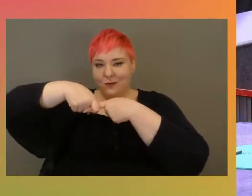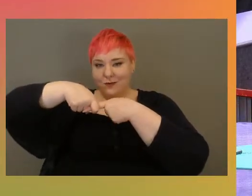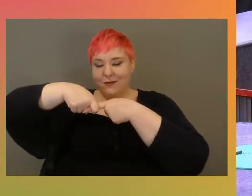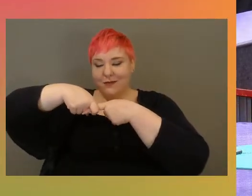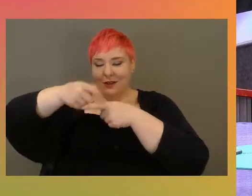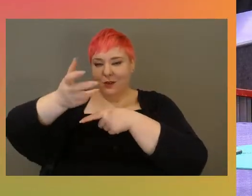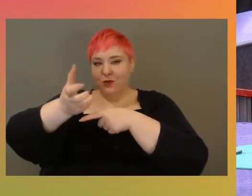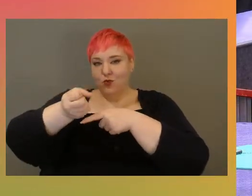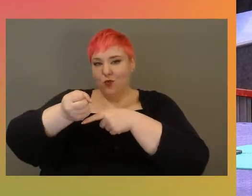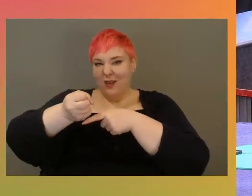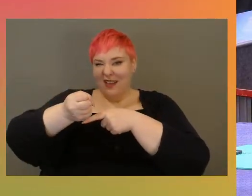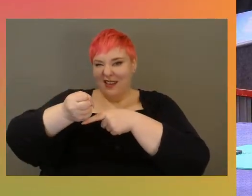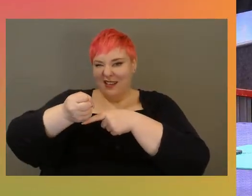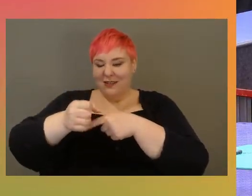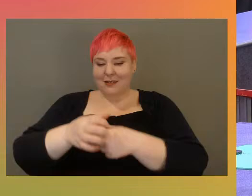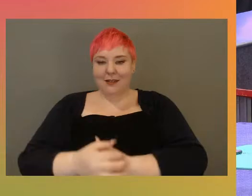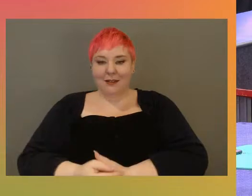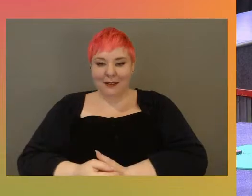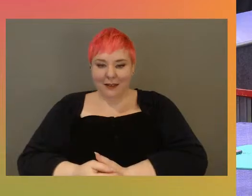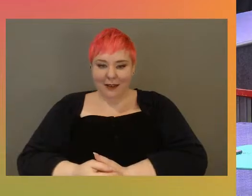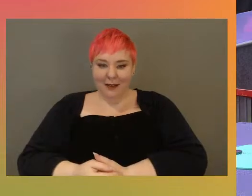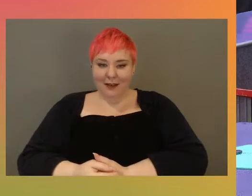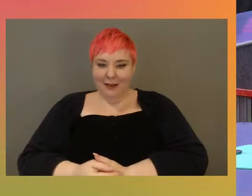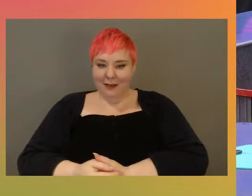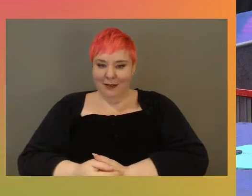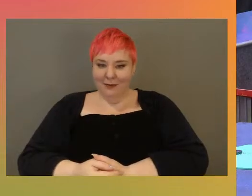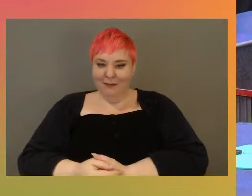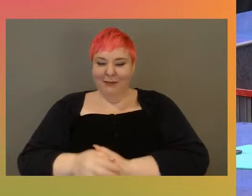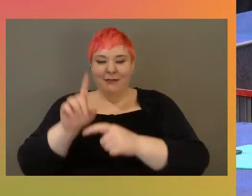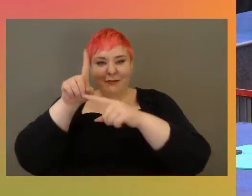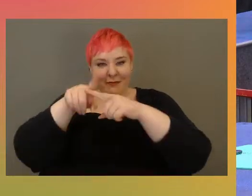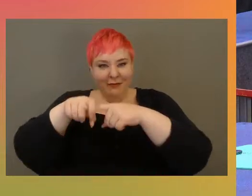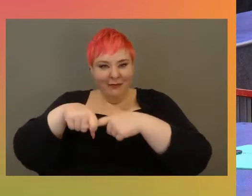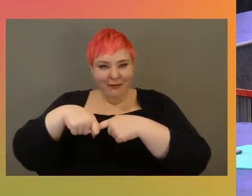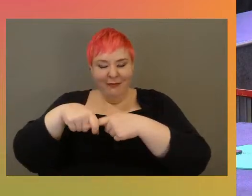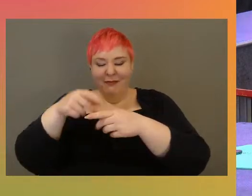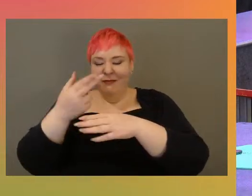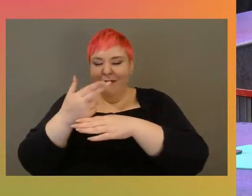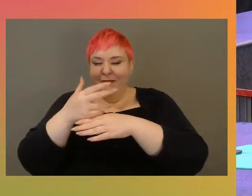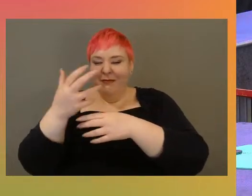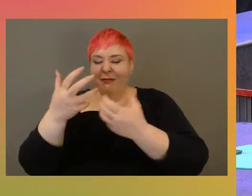NOW, SQUEEZE THE ARM.